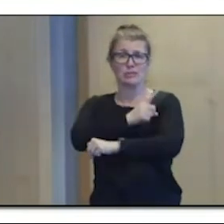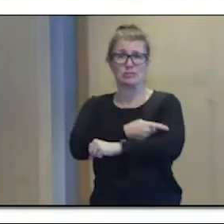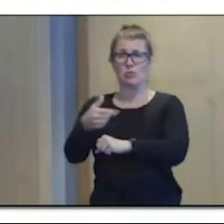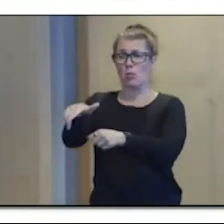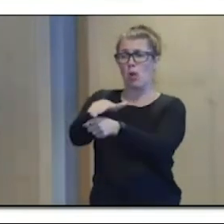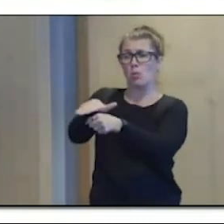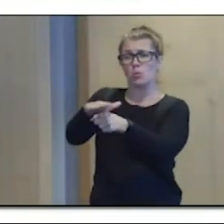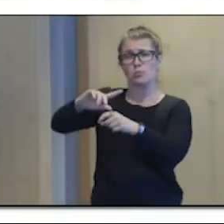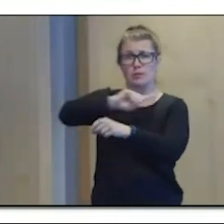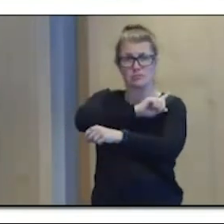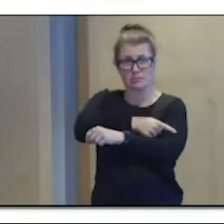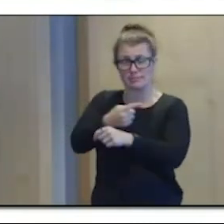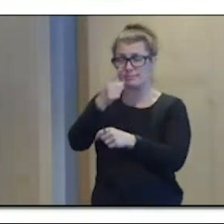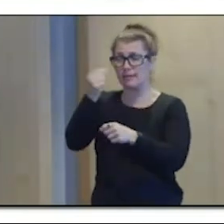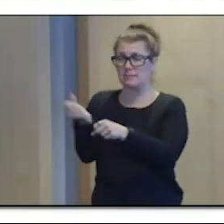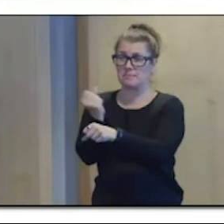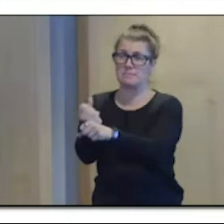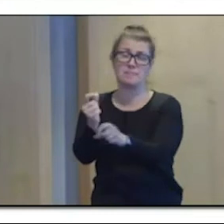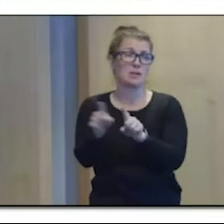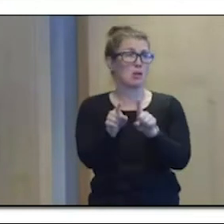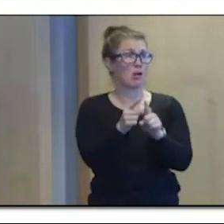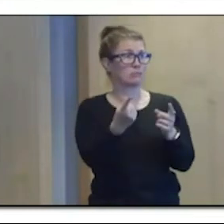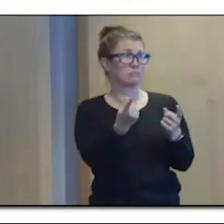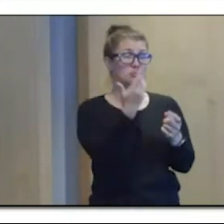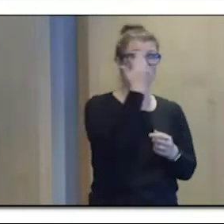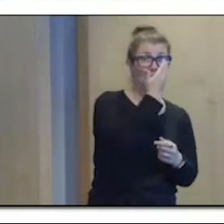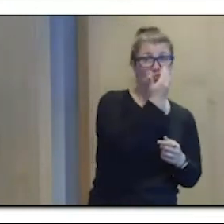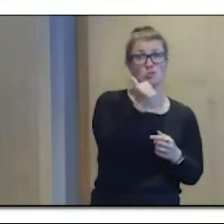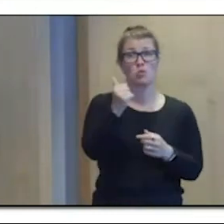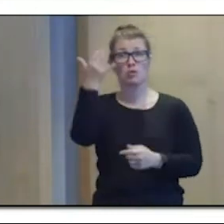for instance putting solar panels on schools and council buildings and allowing people to